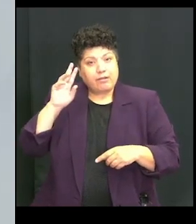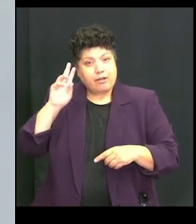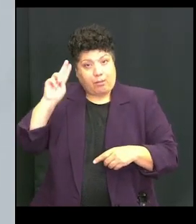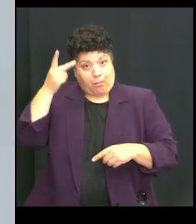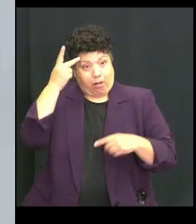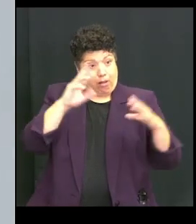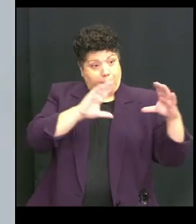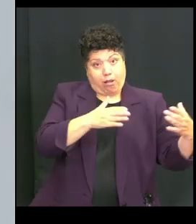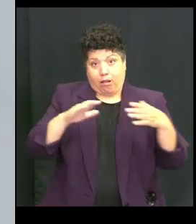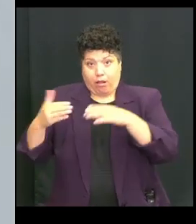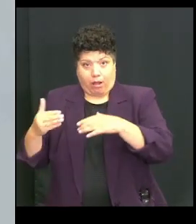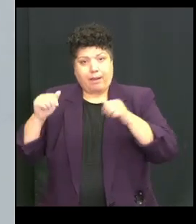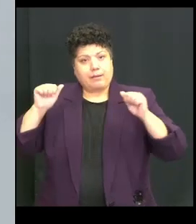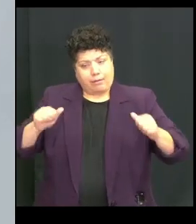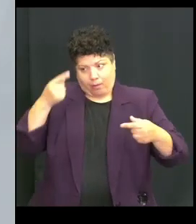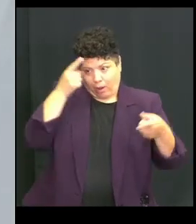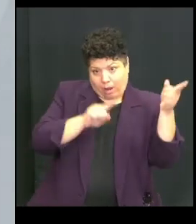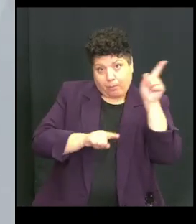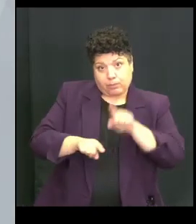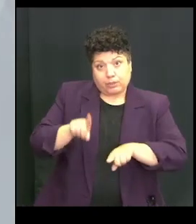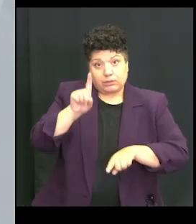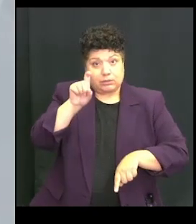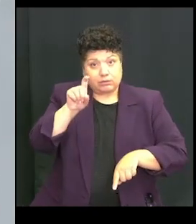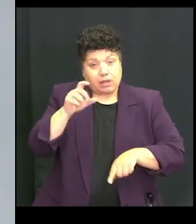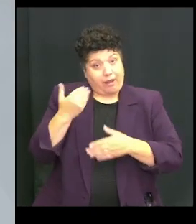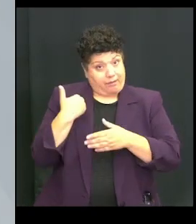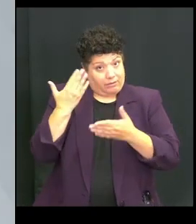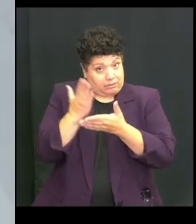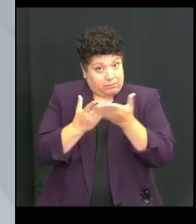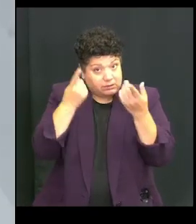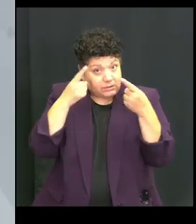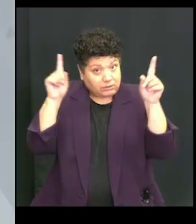Because, from what I'm hearing, if a lot of this and a lot of what we believe